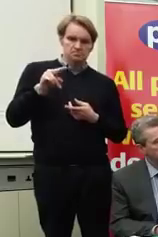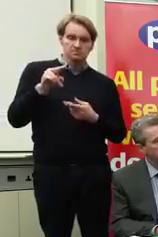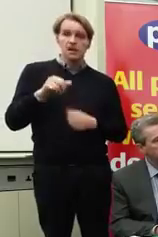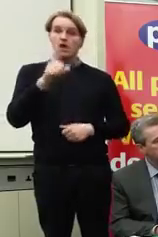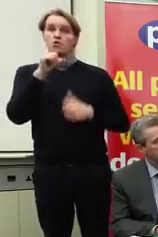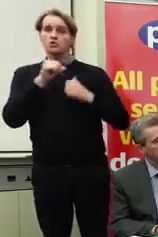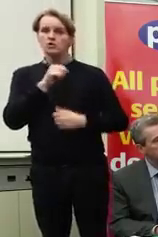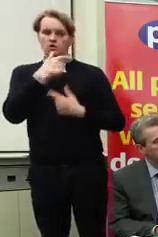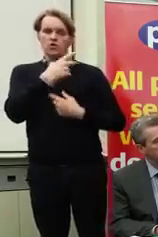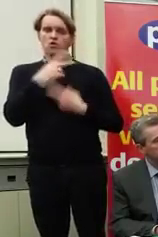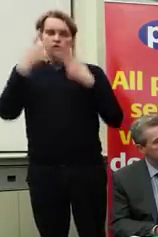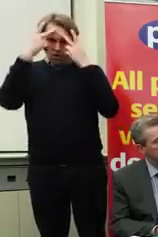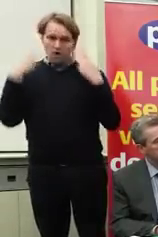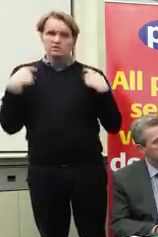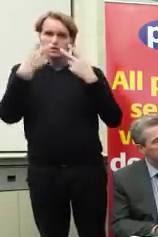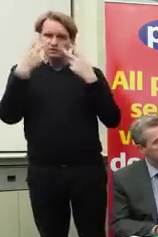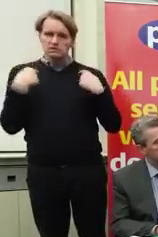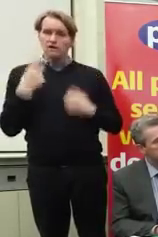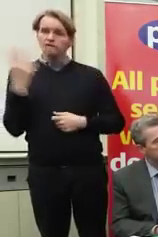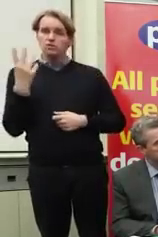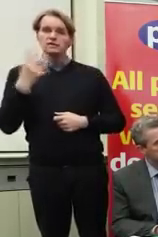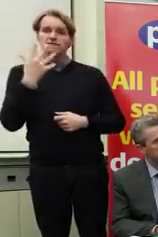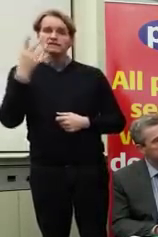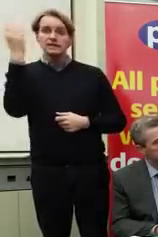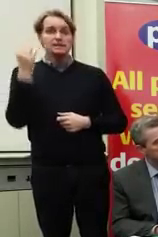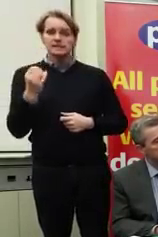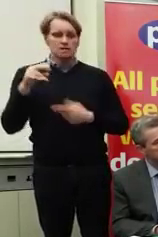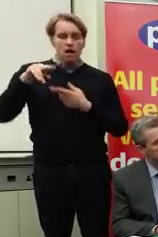some of your own members, you've fought hard to maintain their living